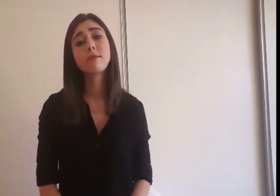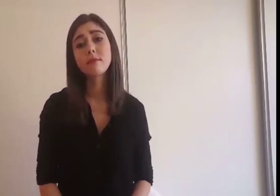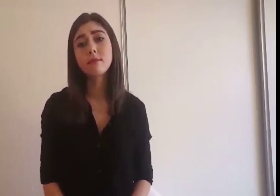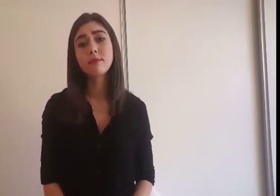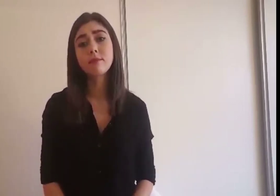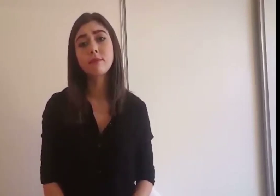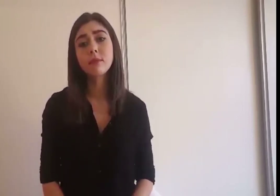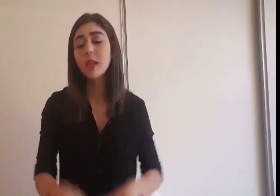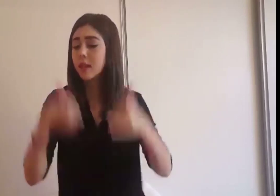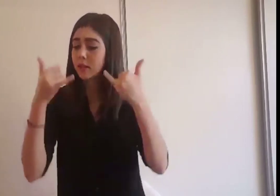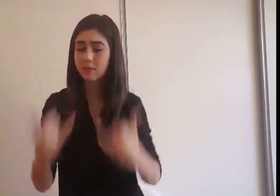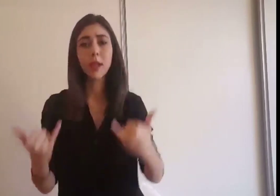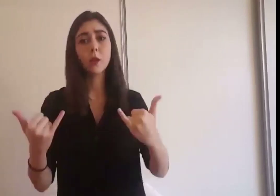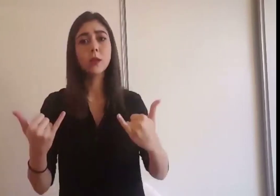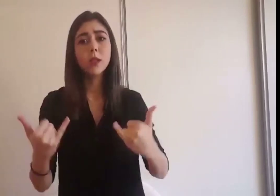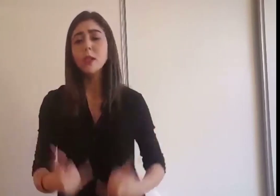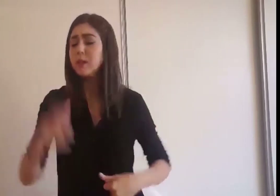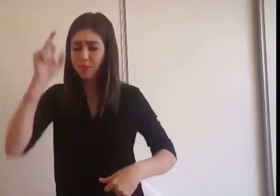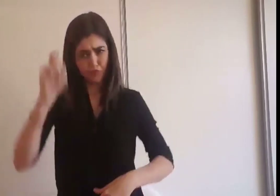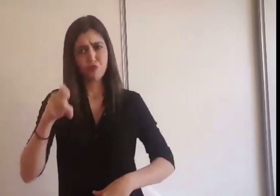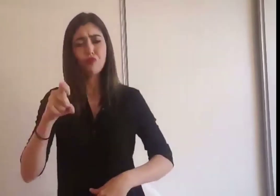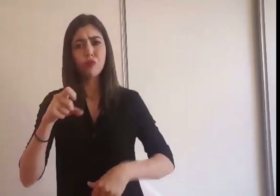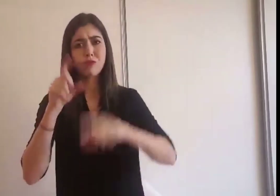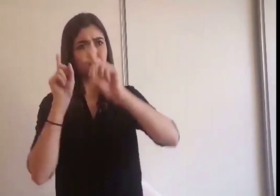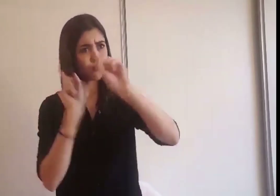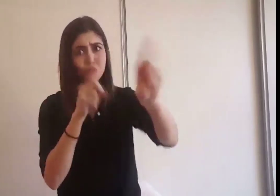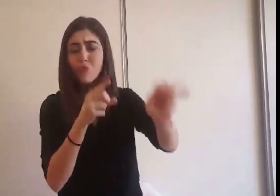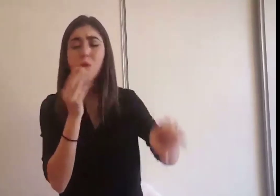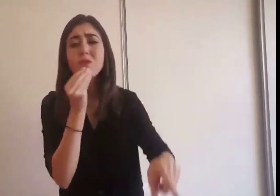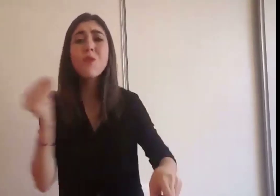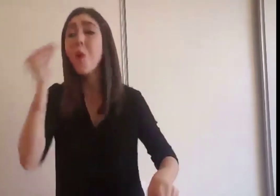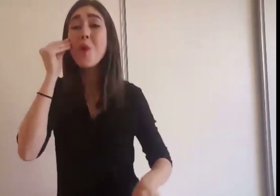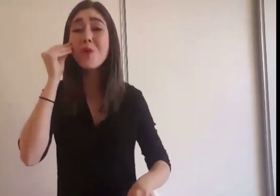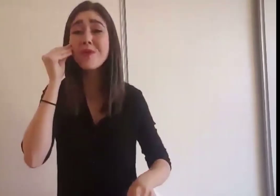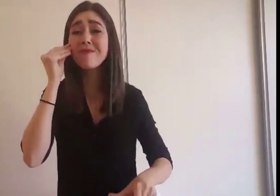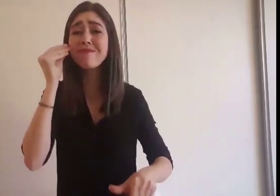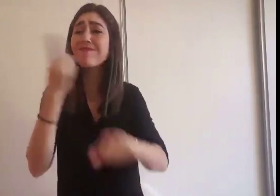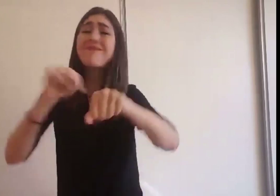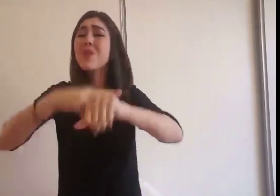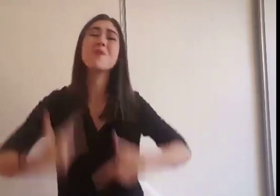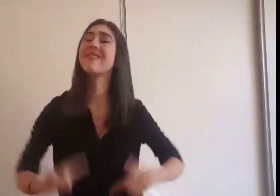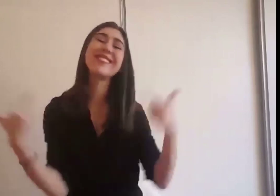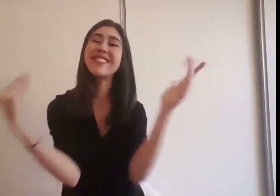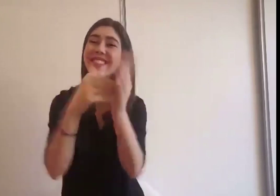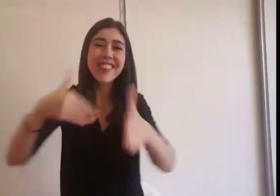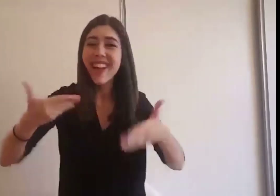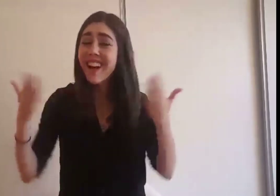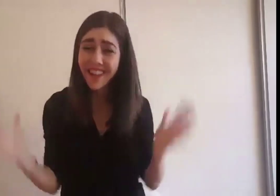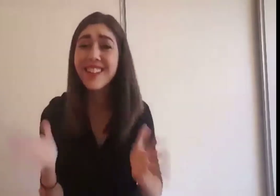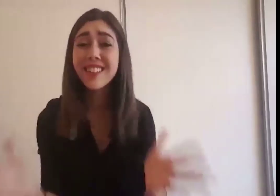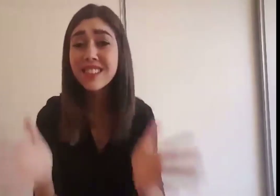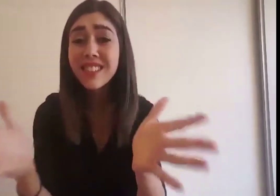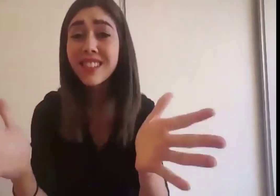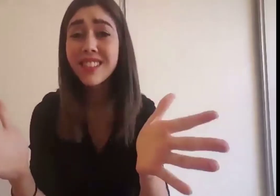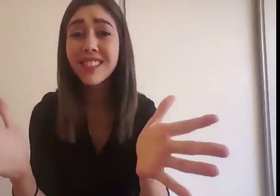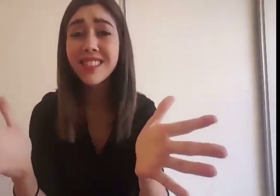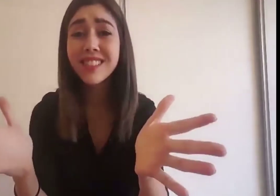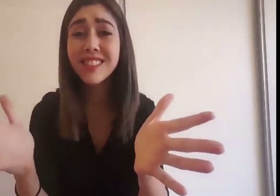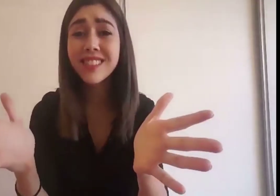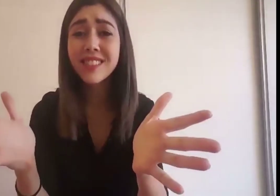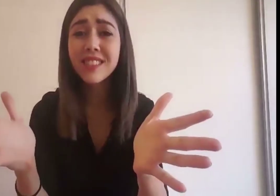But for now, I should go home and get back to my normal life.